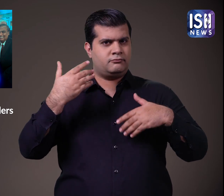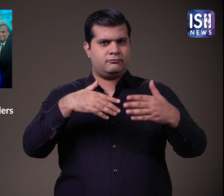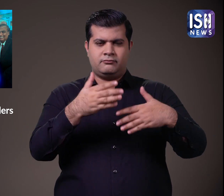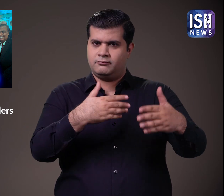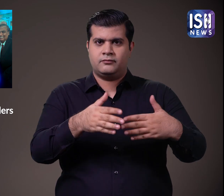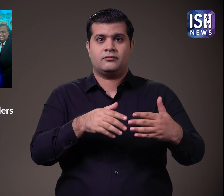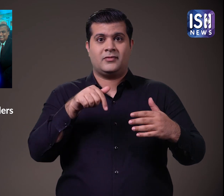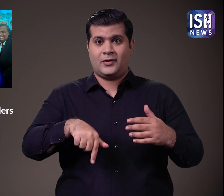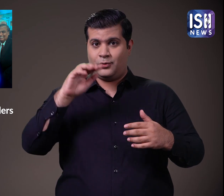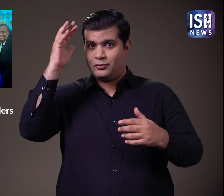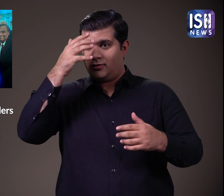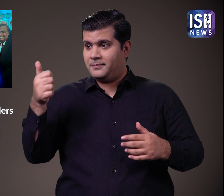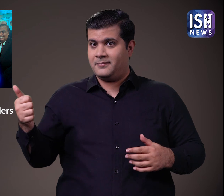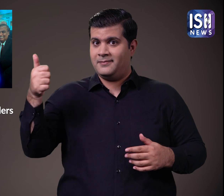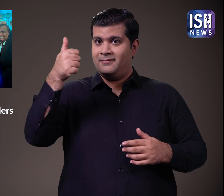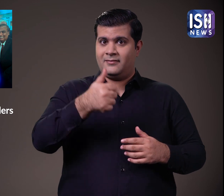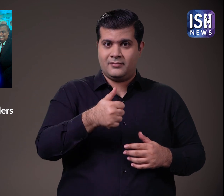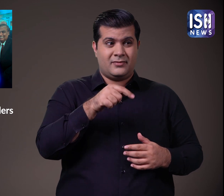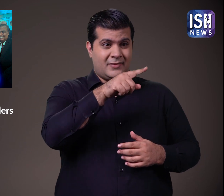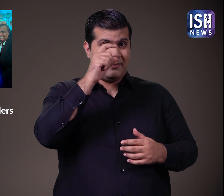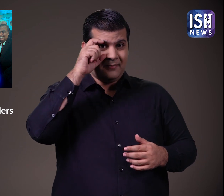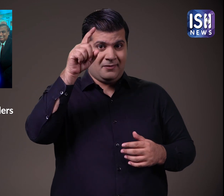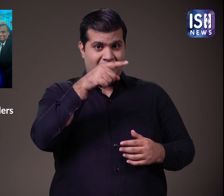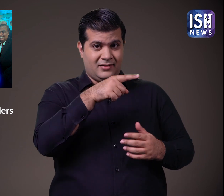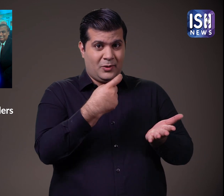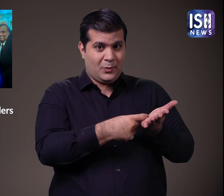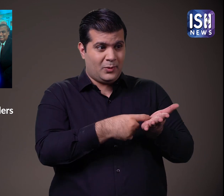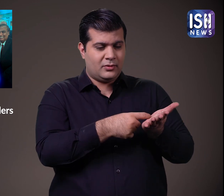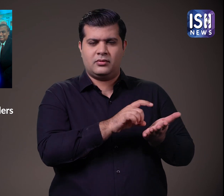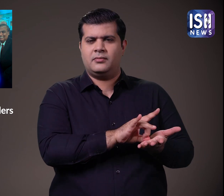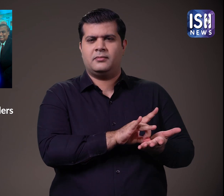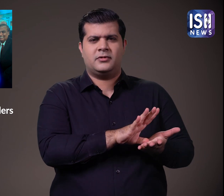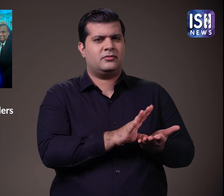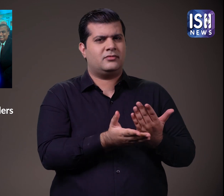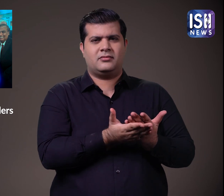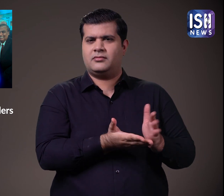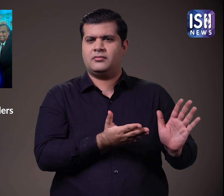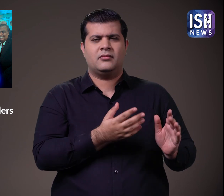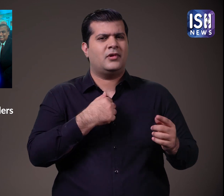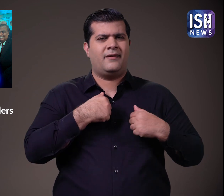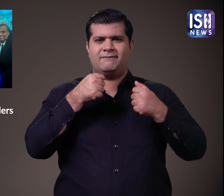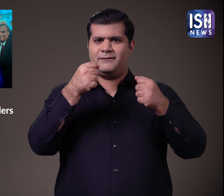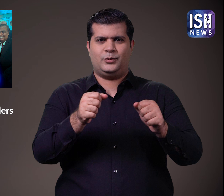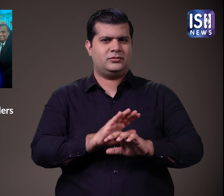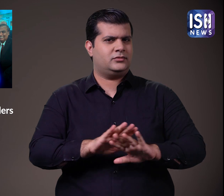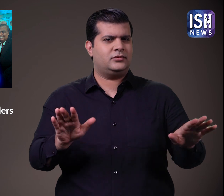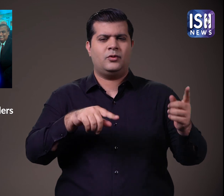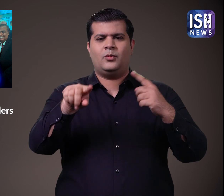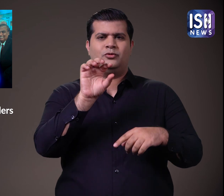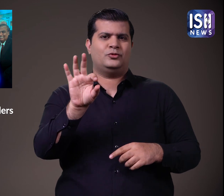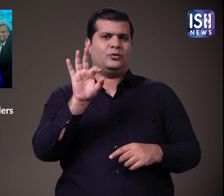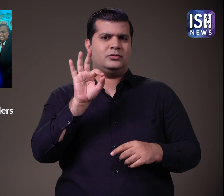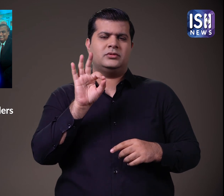After becoming the President, Trump overturned the rule and said car users can't be forced to use EV cars and they have the right to choose.